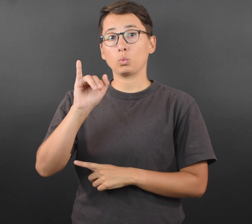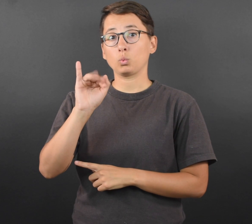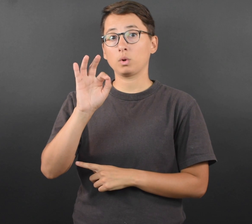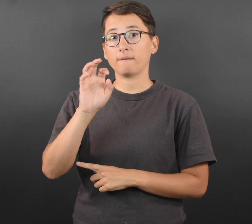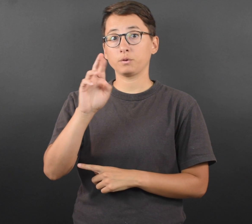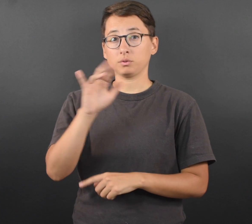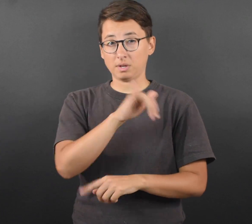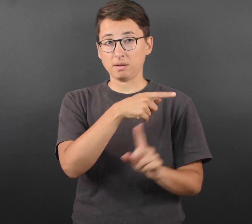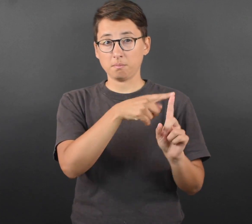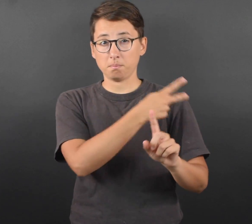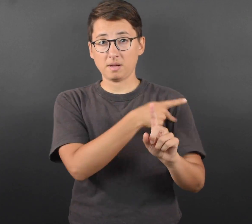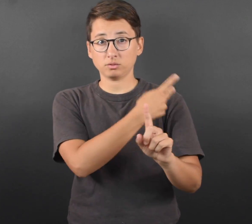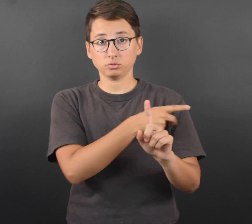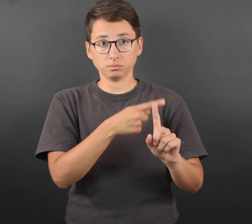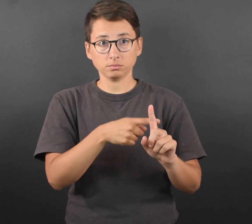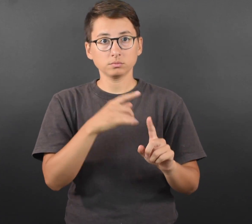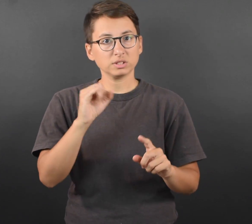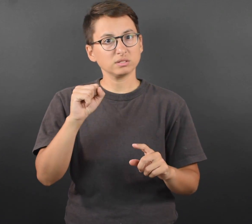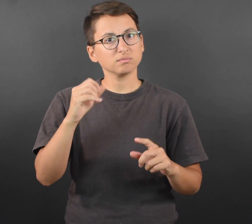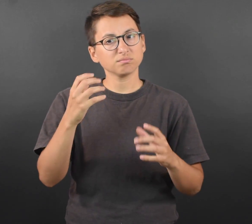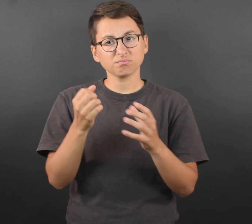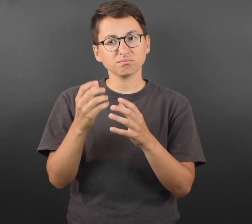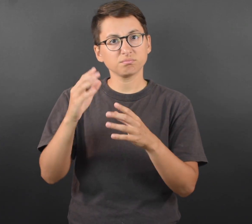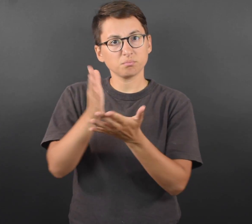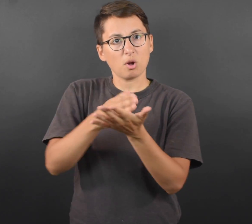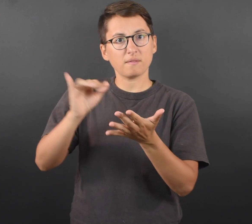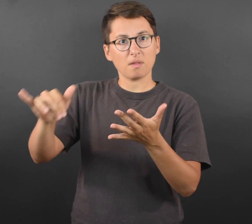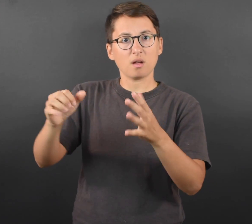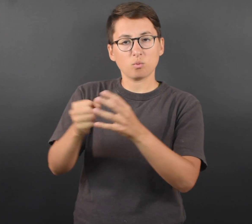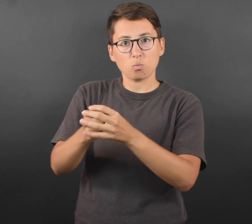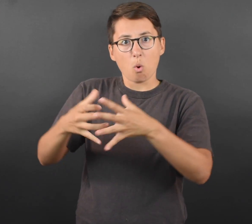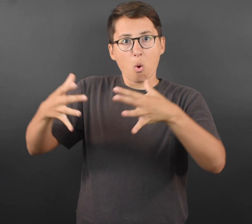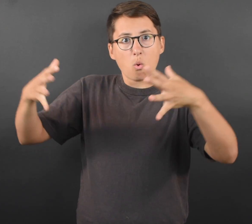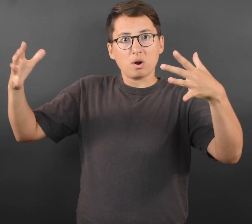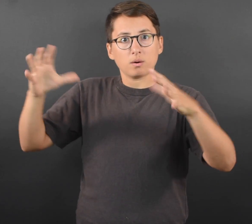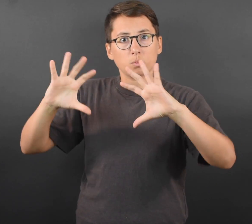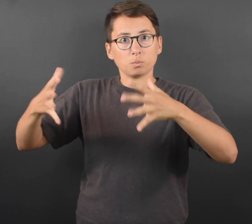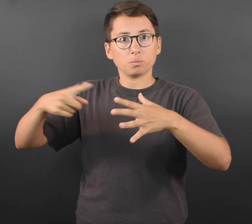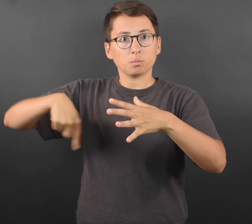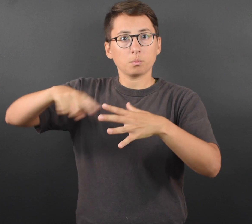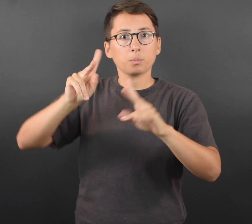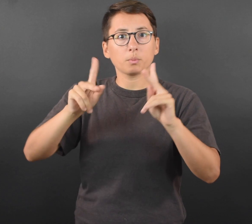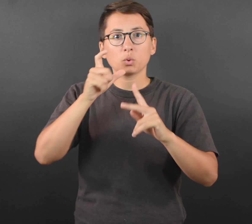Rieffer is among a growing number of people who had relatively mild cases of COVID-19